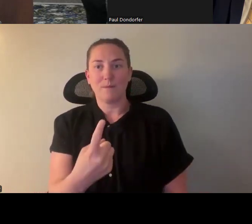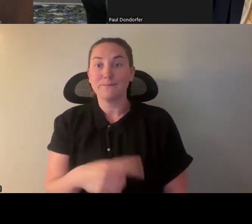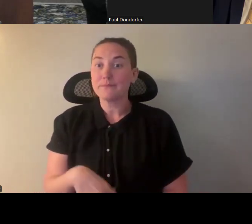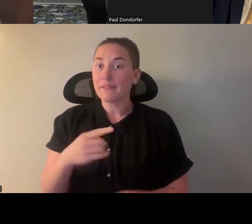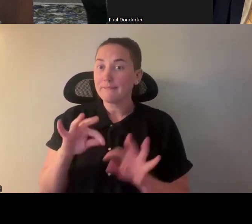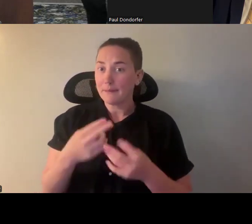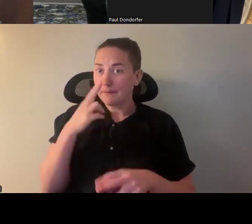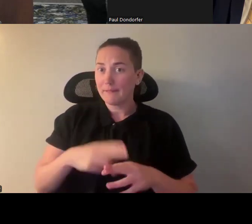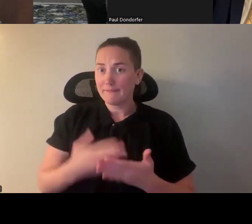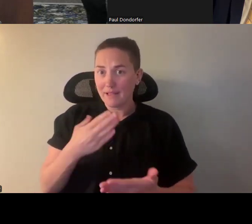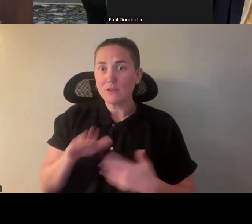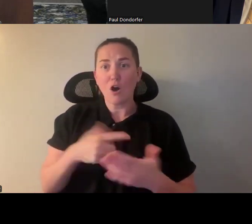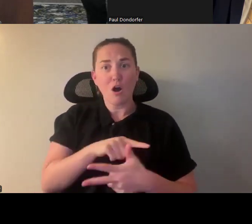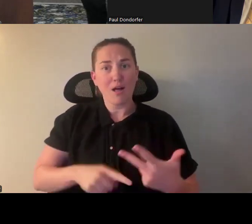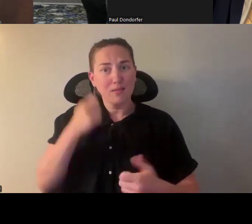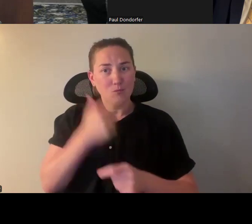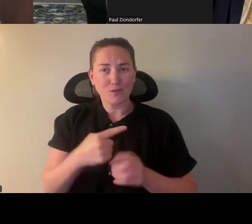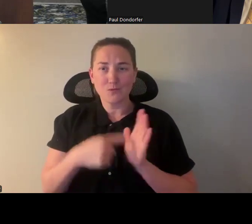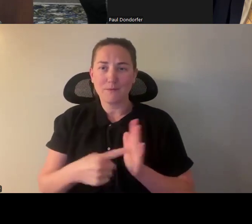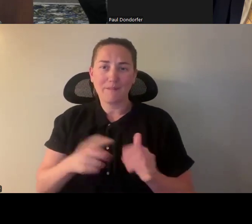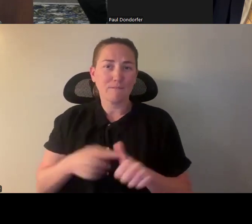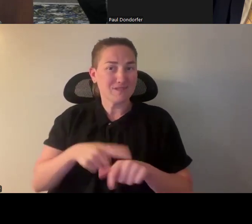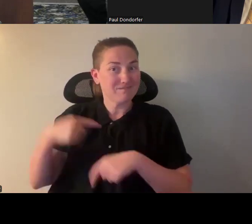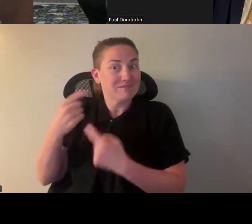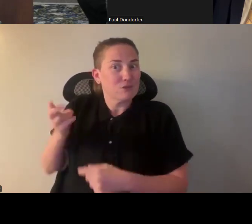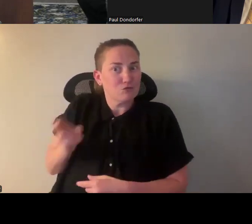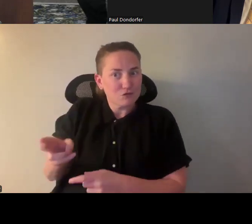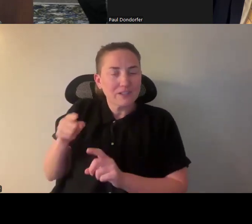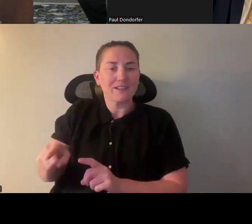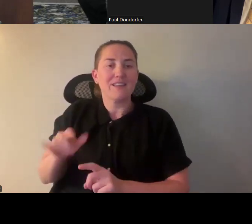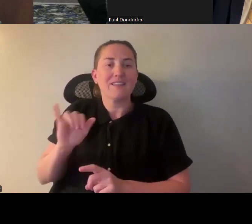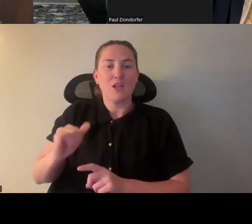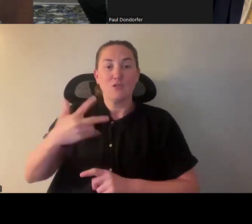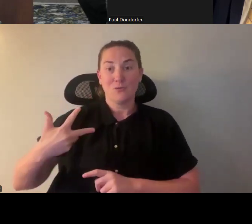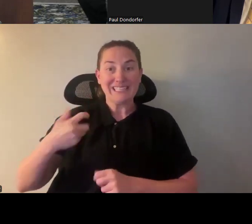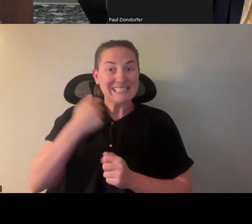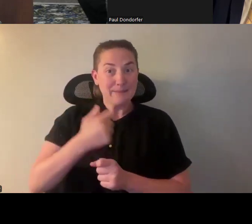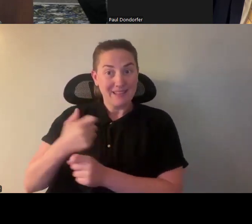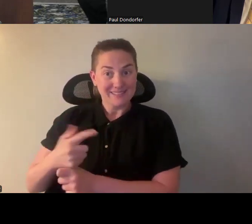the Nto brothers represent the first time in history that se three siblings all be Monroe